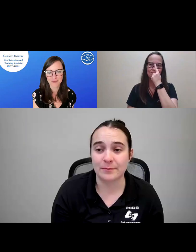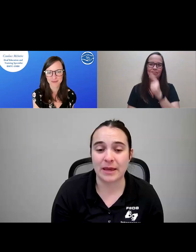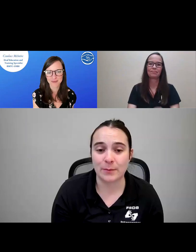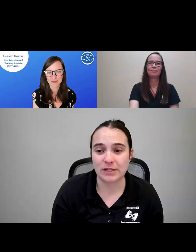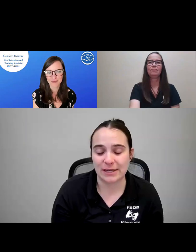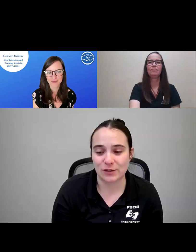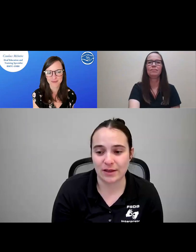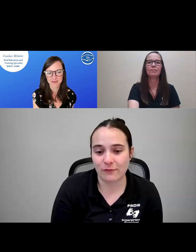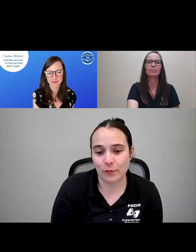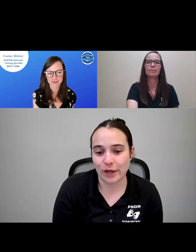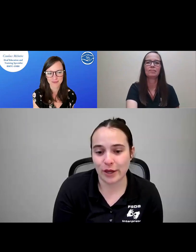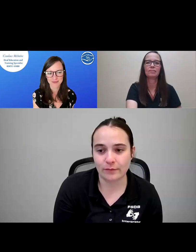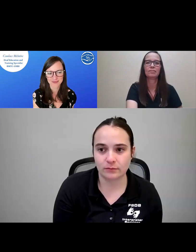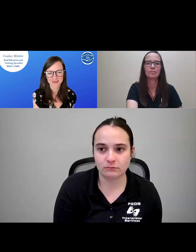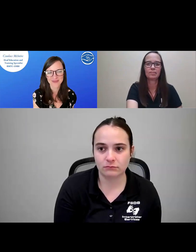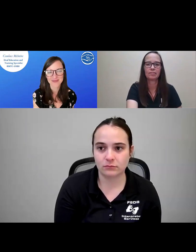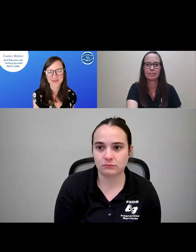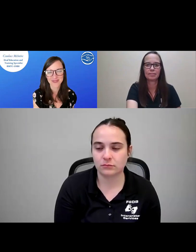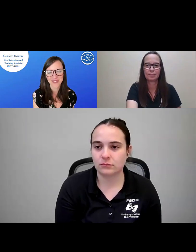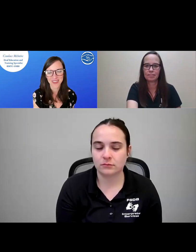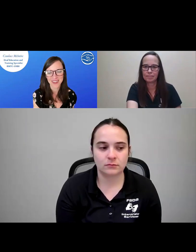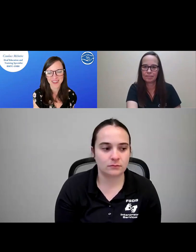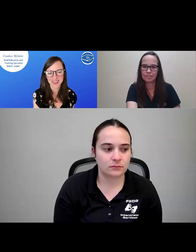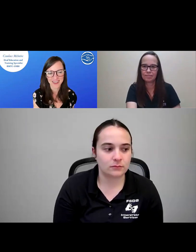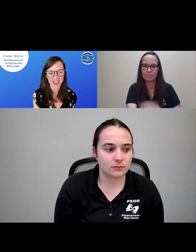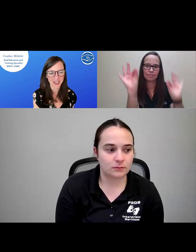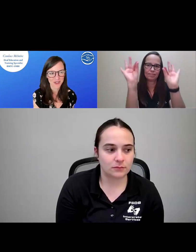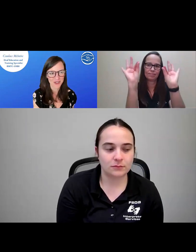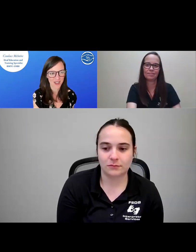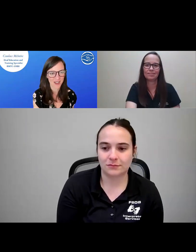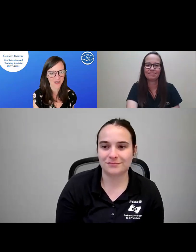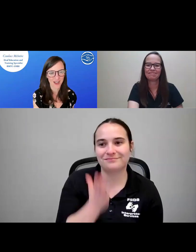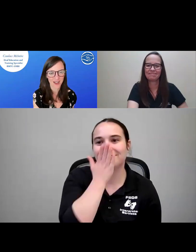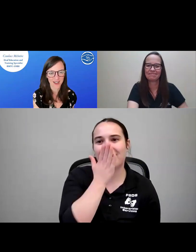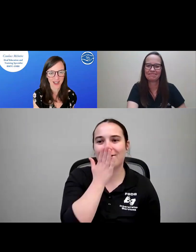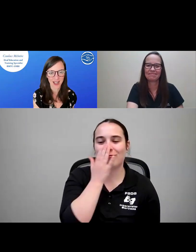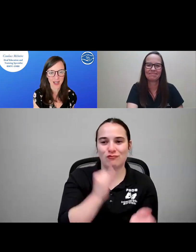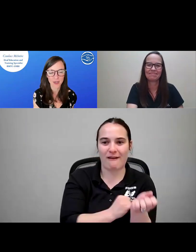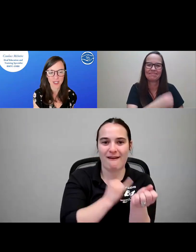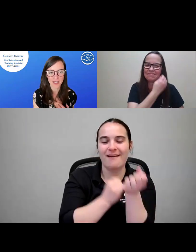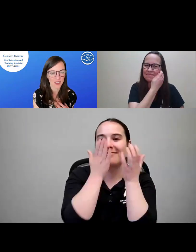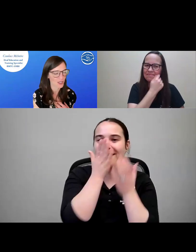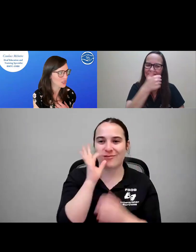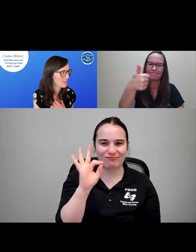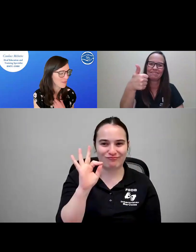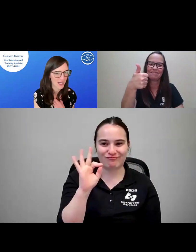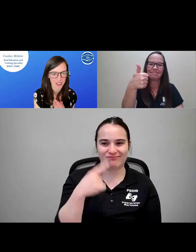then I can be able to answer that for you. Thank you Janelle. All right. I'm going to start sharing